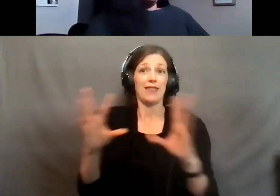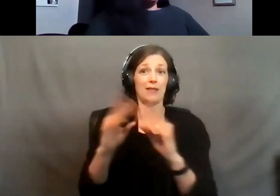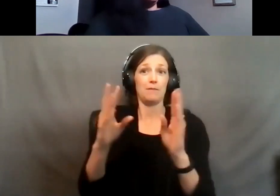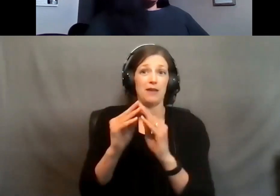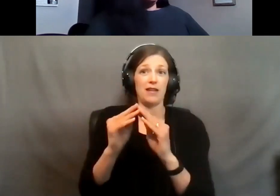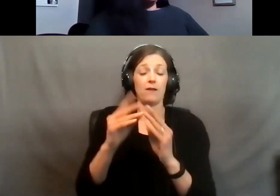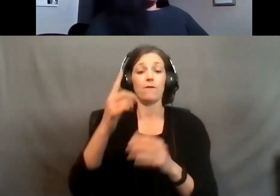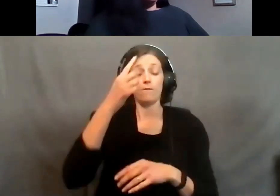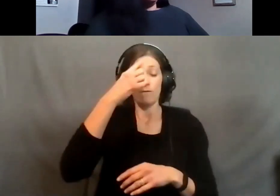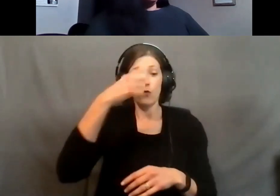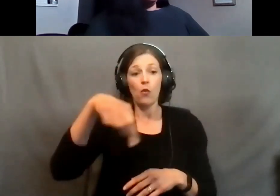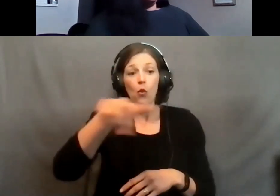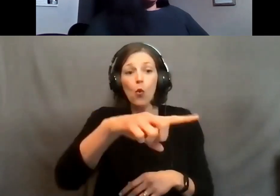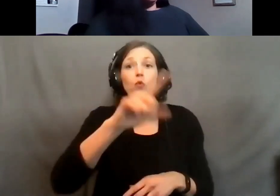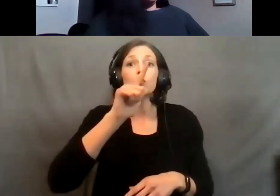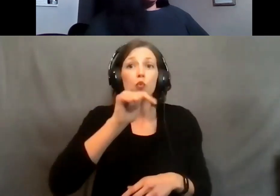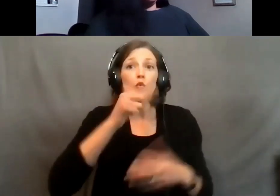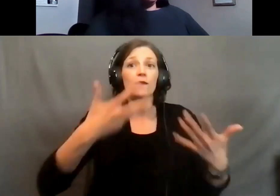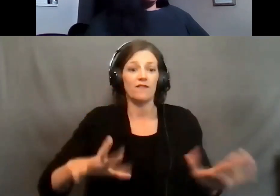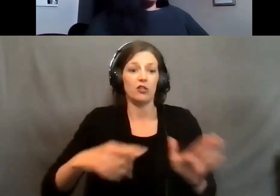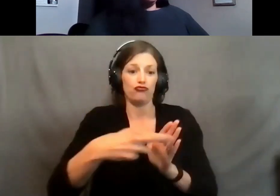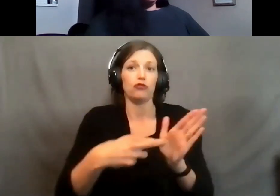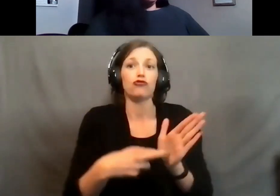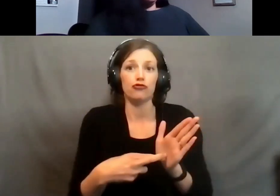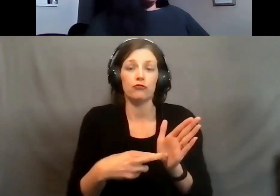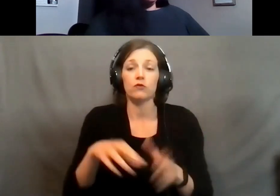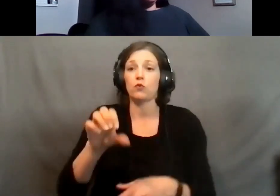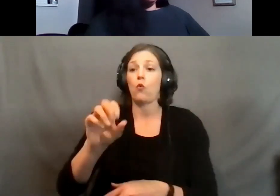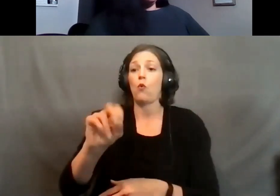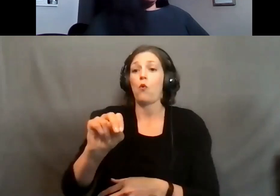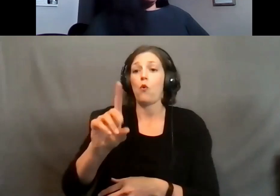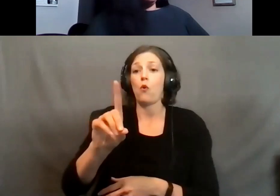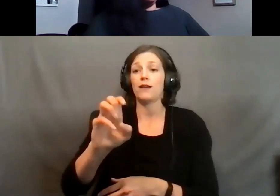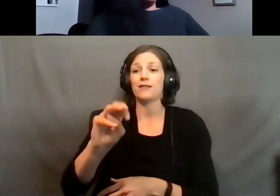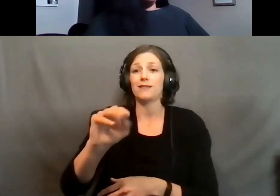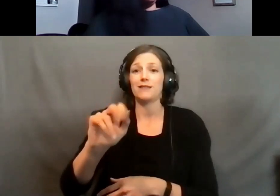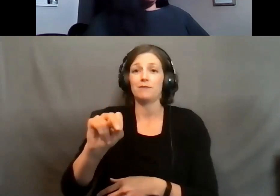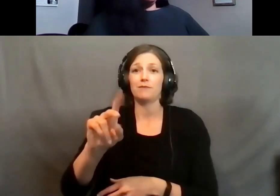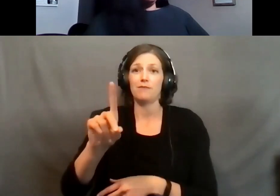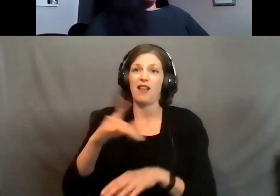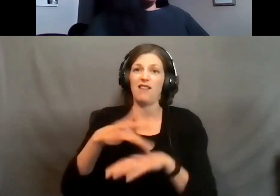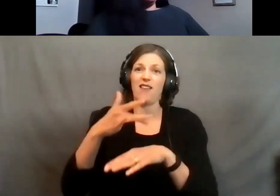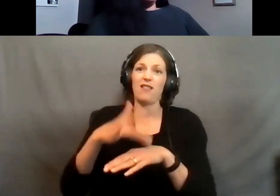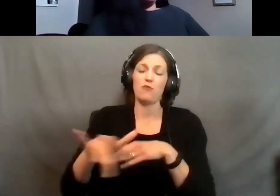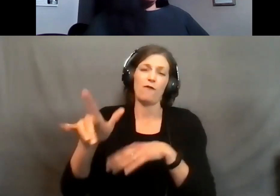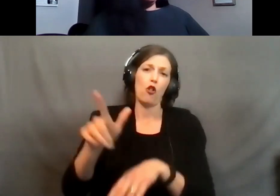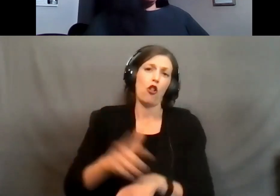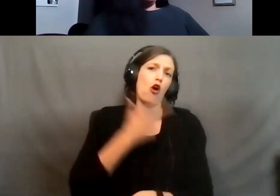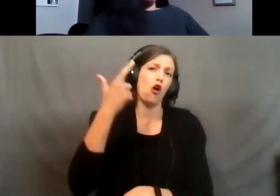for the meeting. So the on-demand will be 13:04:55 available well after the